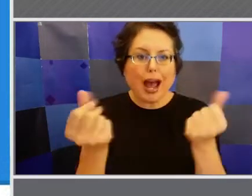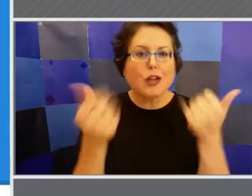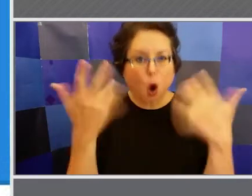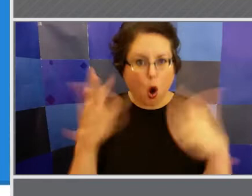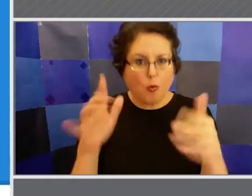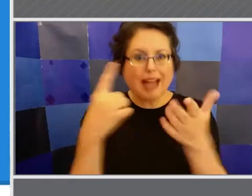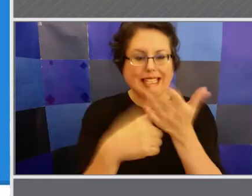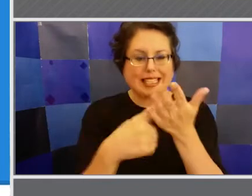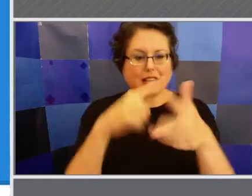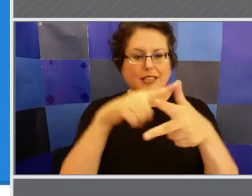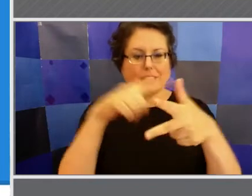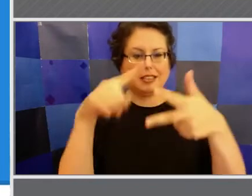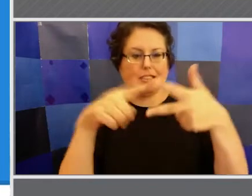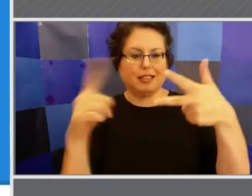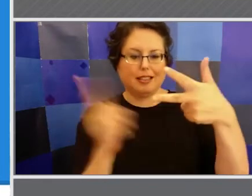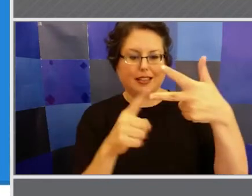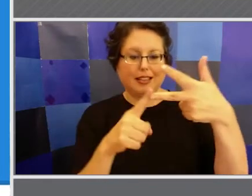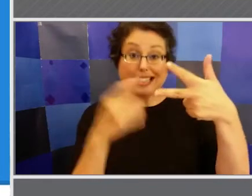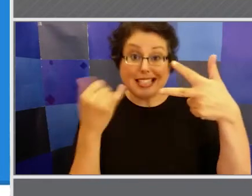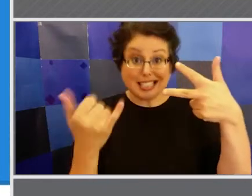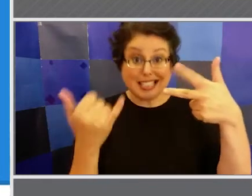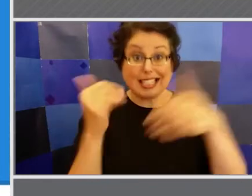and then tonight we're going to talk about economic development.